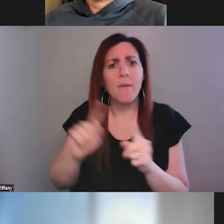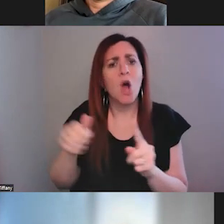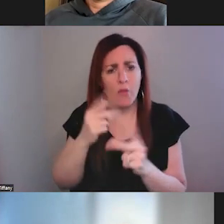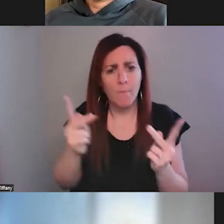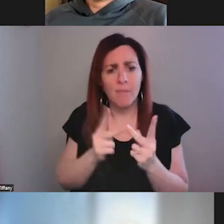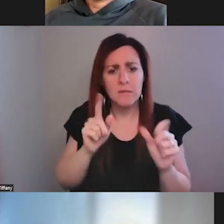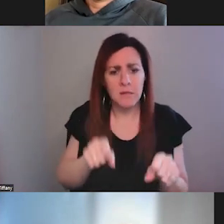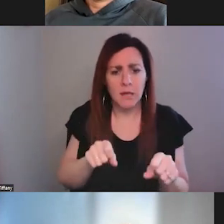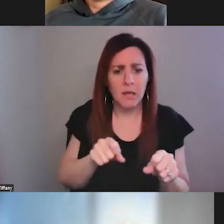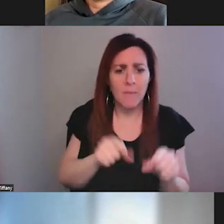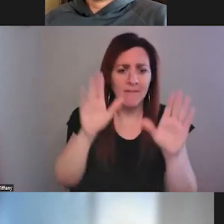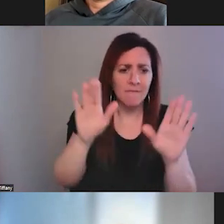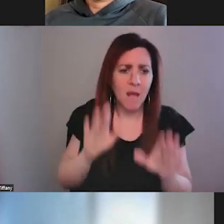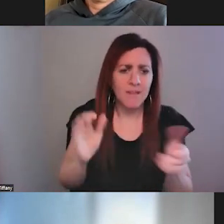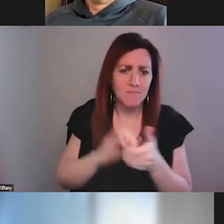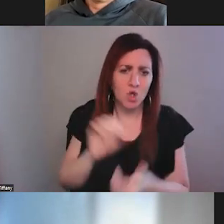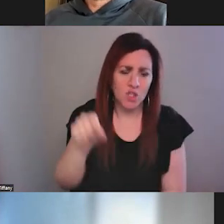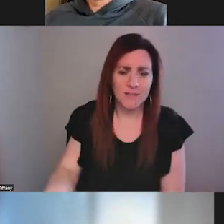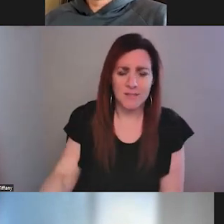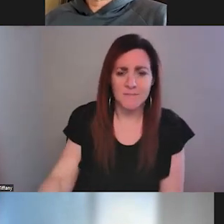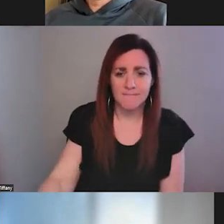BE A FABULOUS PARTNER. >> COULD NOT HAVE TO SAID